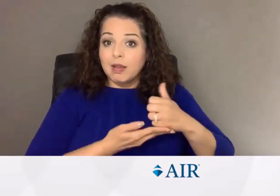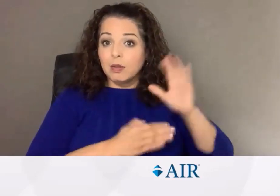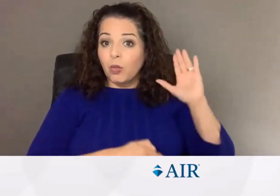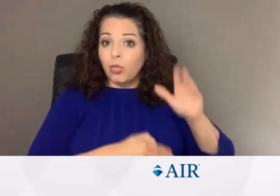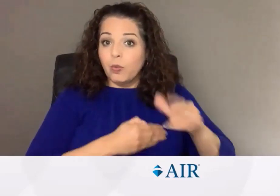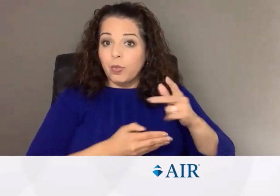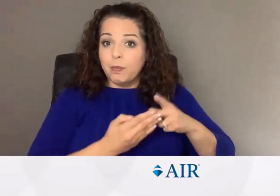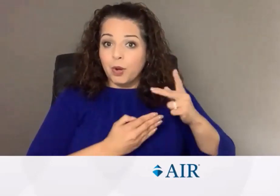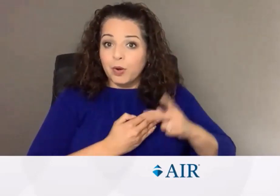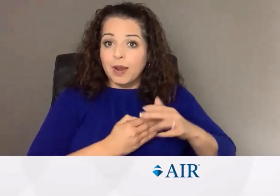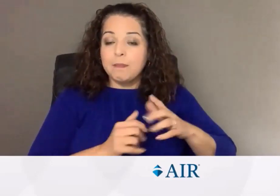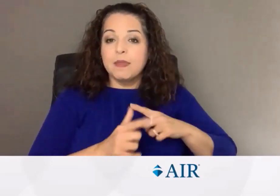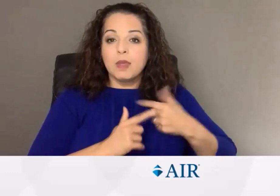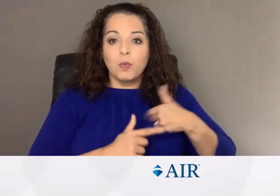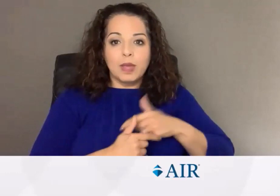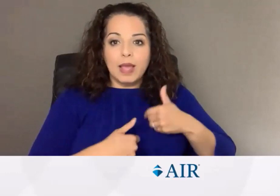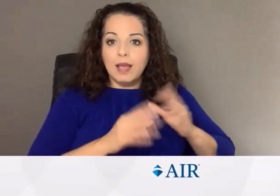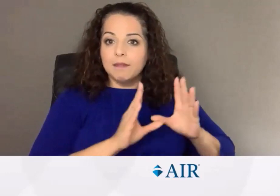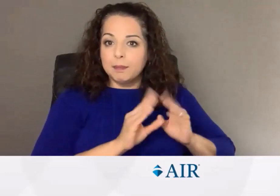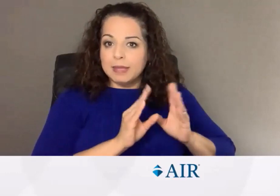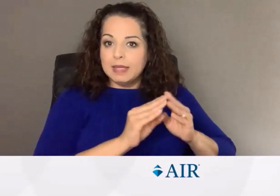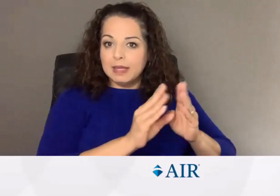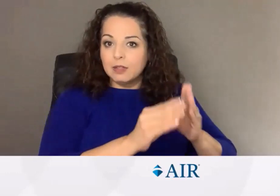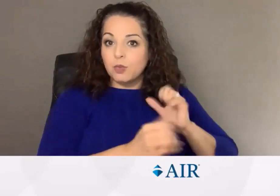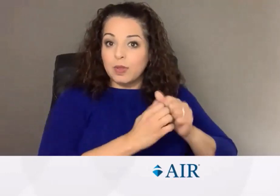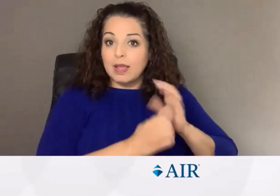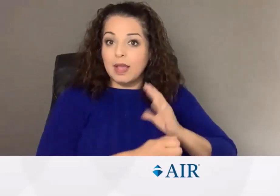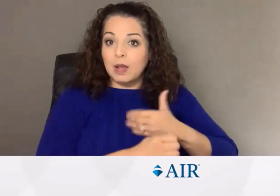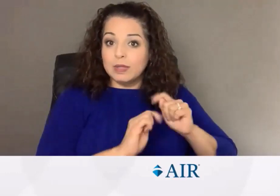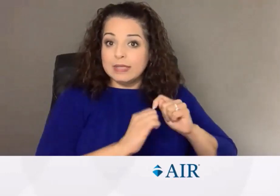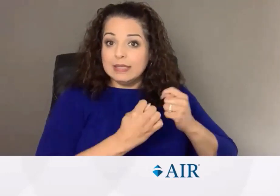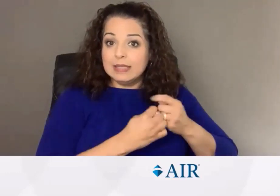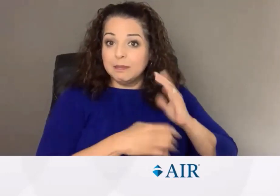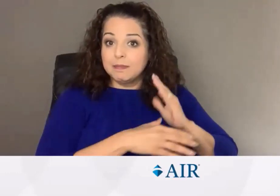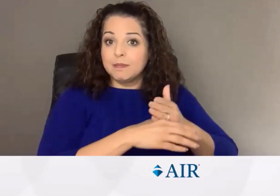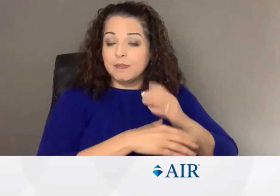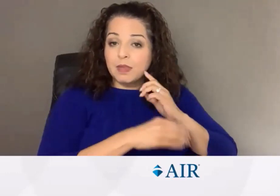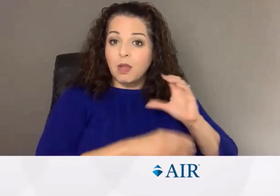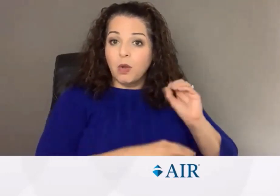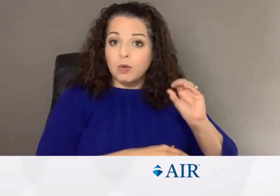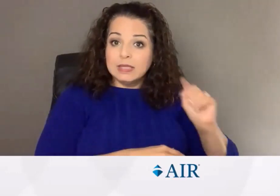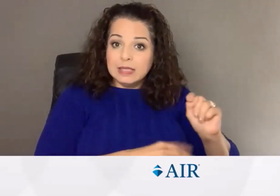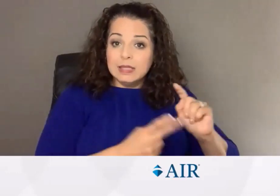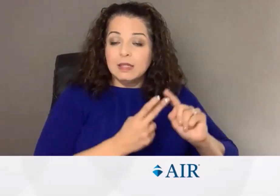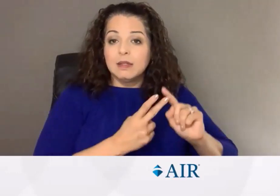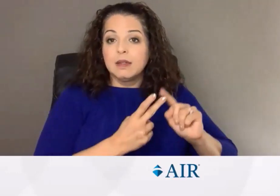We have meetings with our interventionist team, so the occupational therapist and the nurse, every month